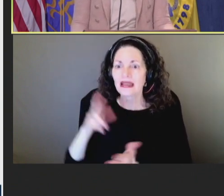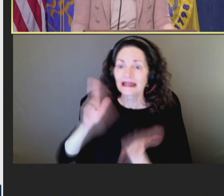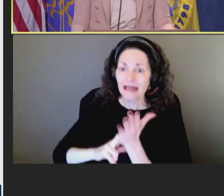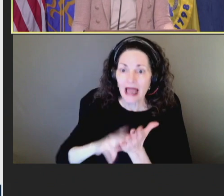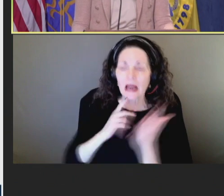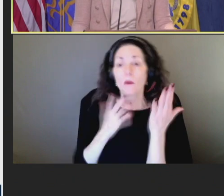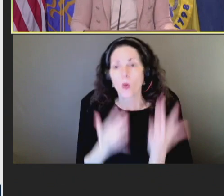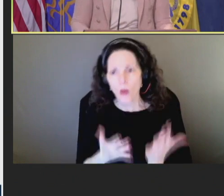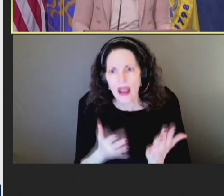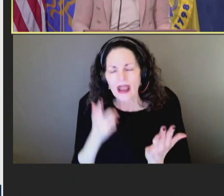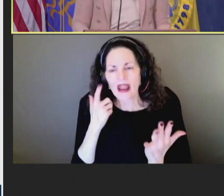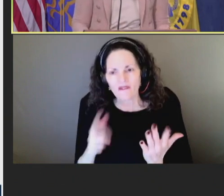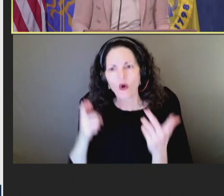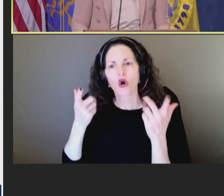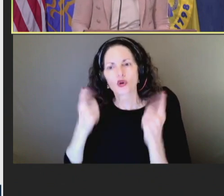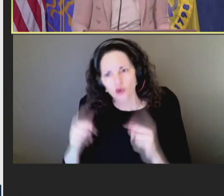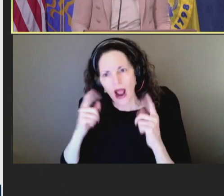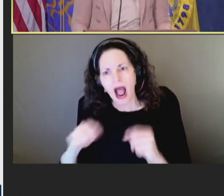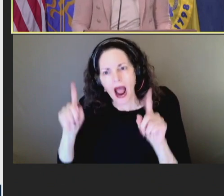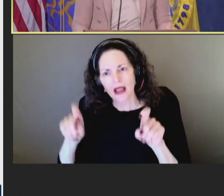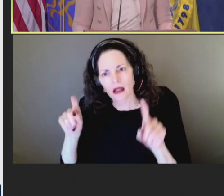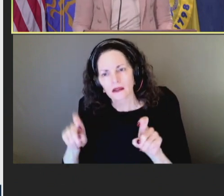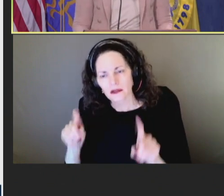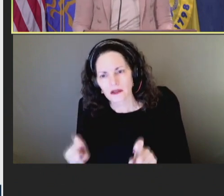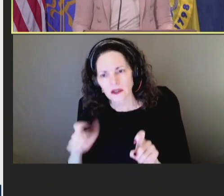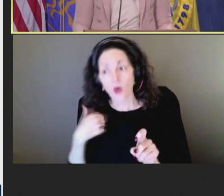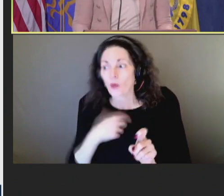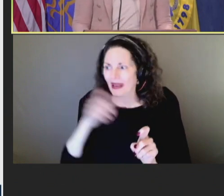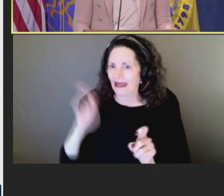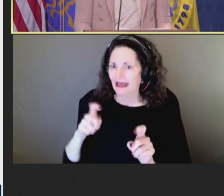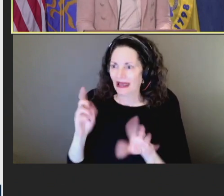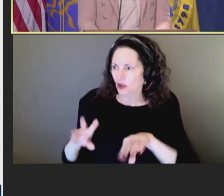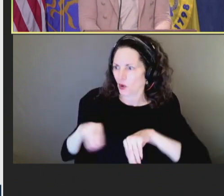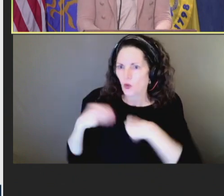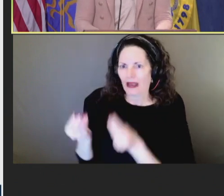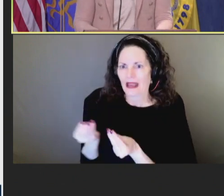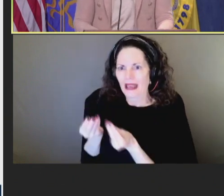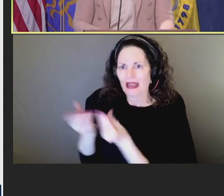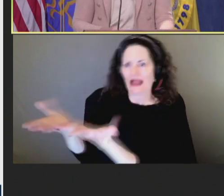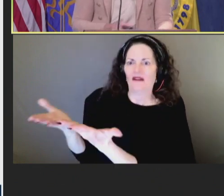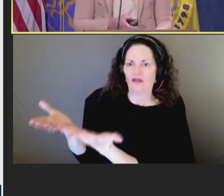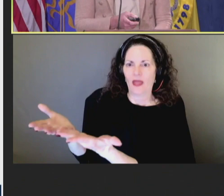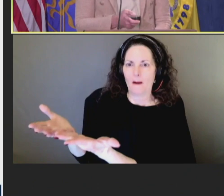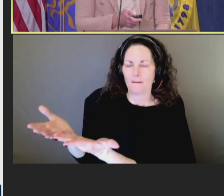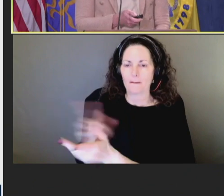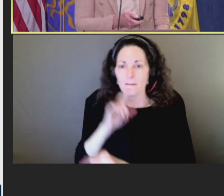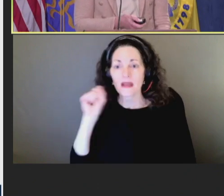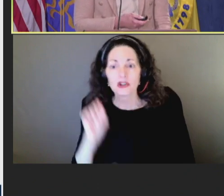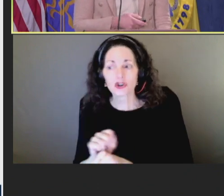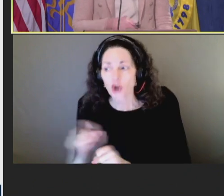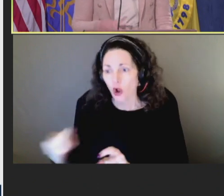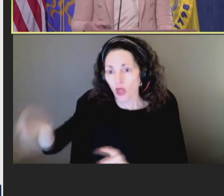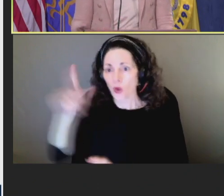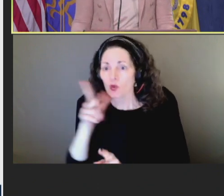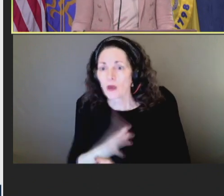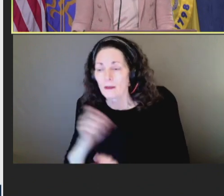trials. We just need to get them to them, make sure they're accessible, and get them enrolled.